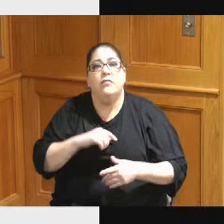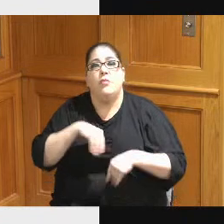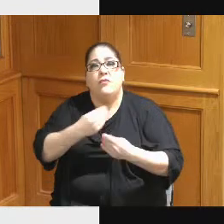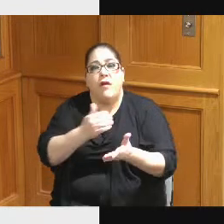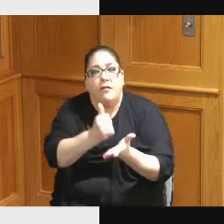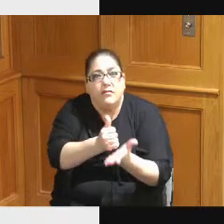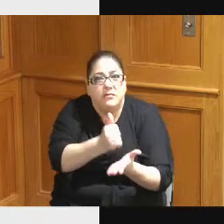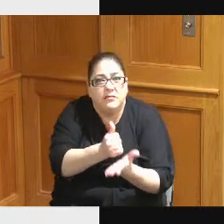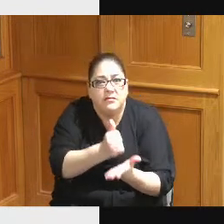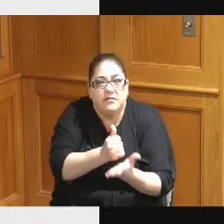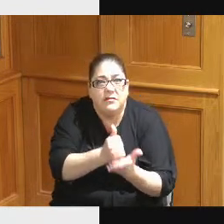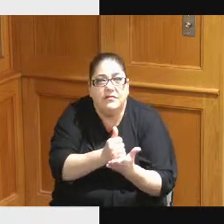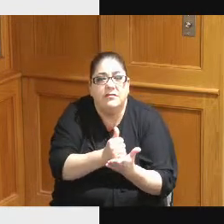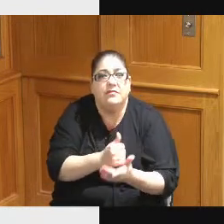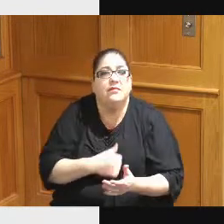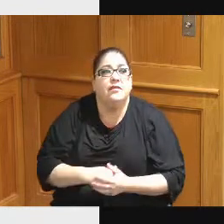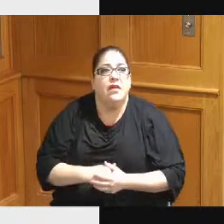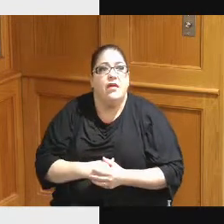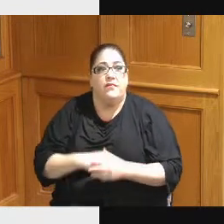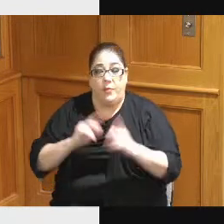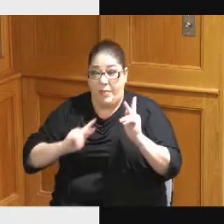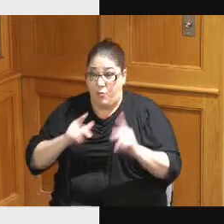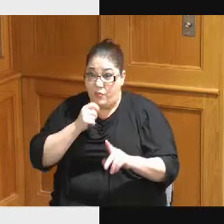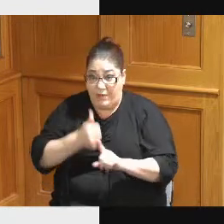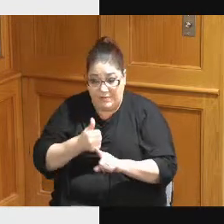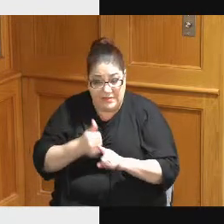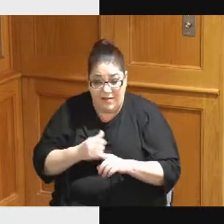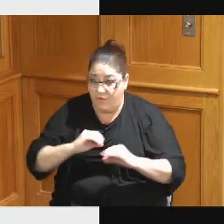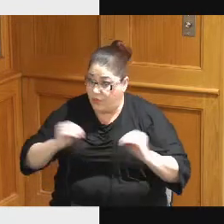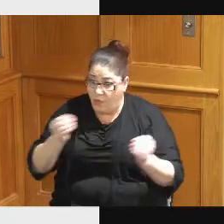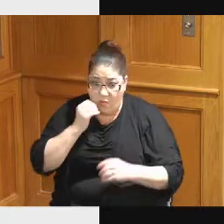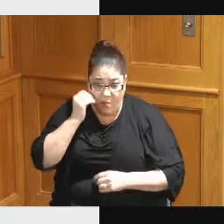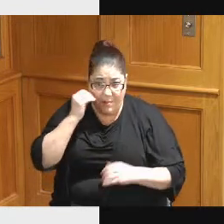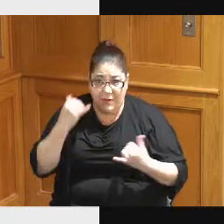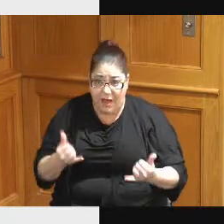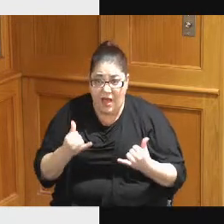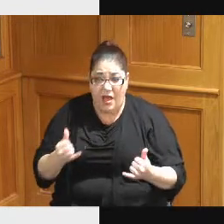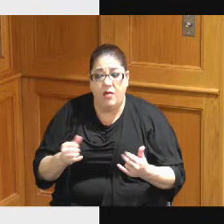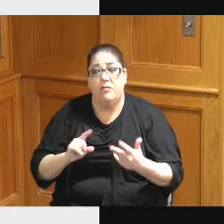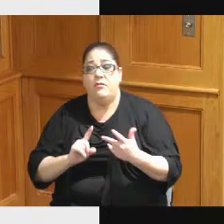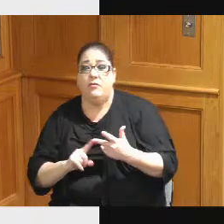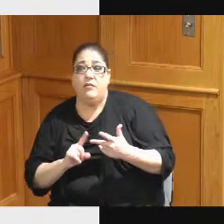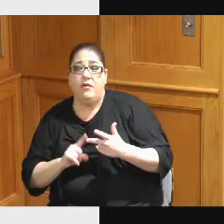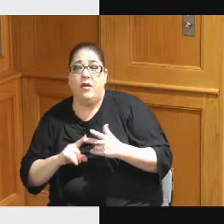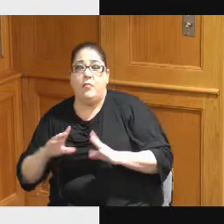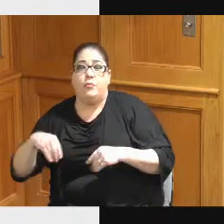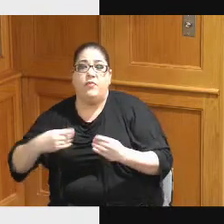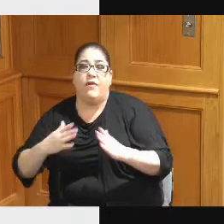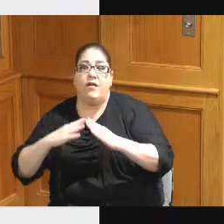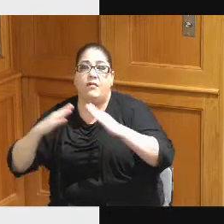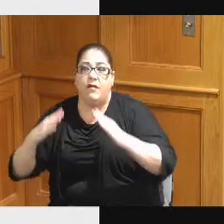to people who are homeless and we offer solutions to homelessness through housing so you can see